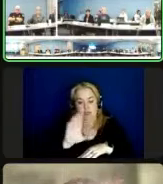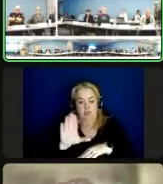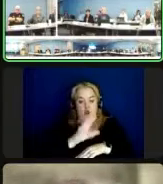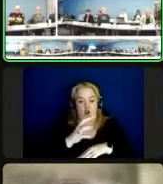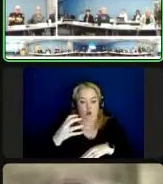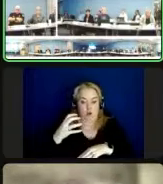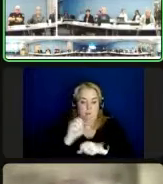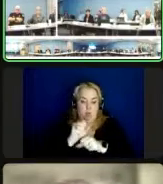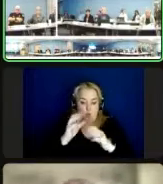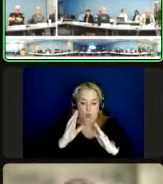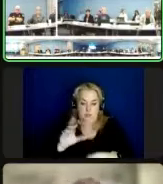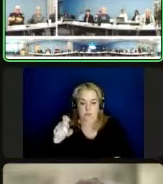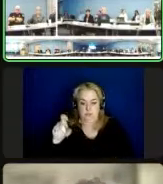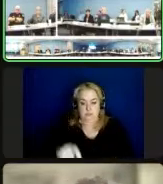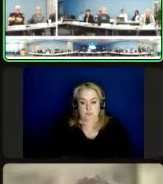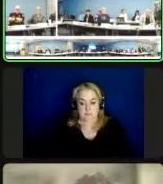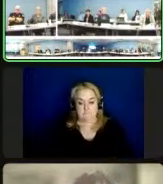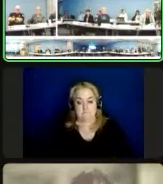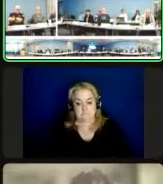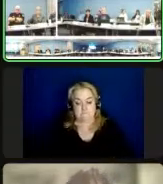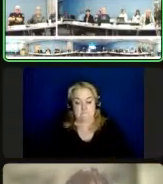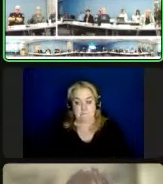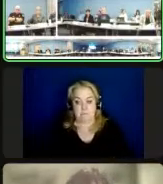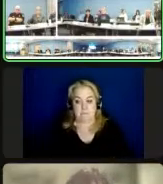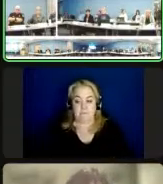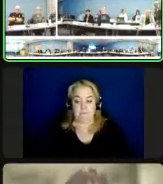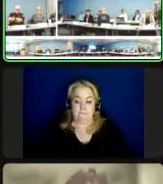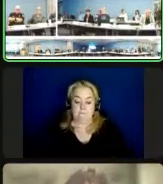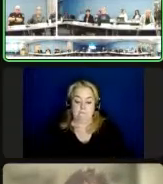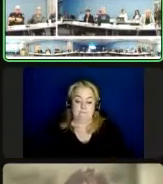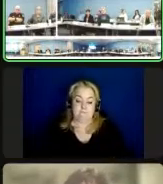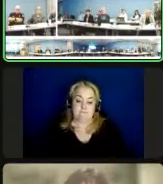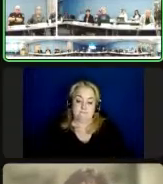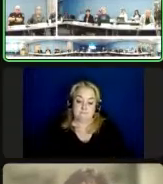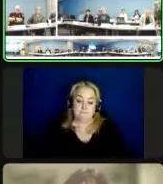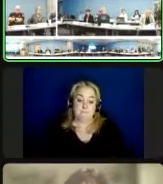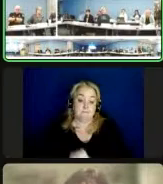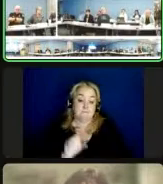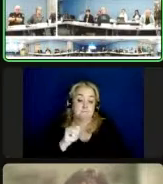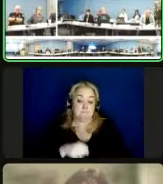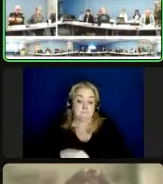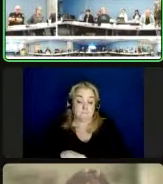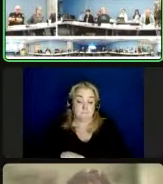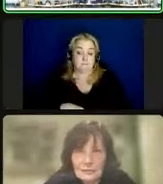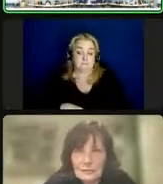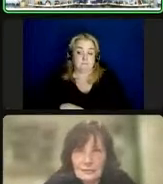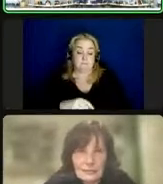IS FOLLOWING A WIDE RANGE OF